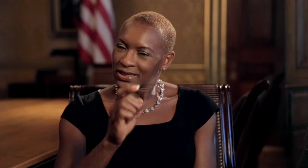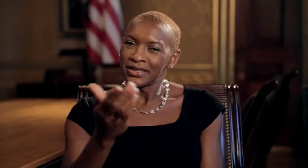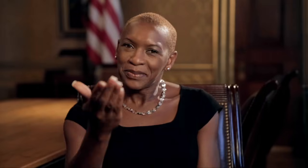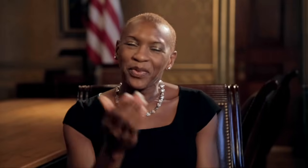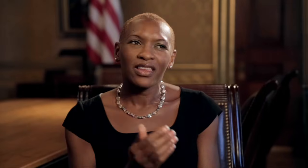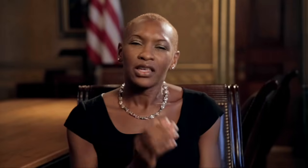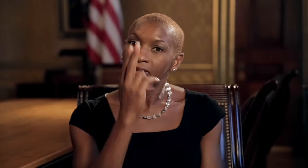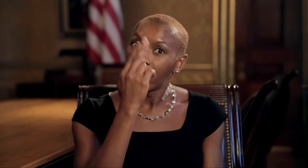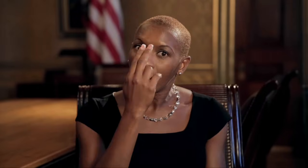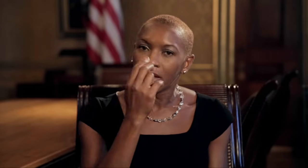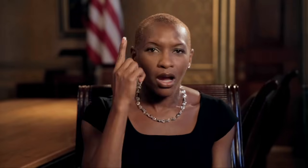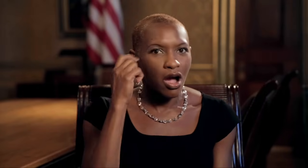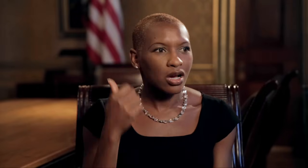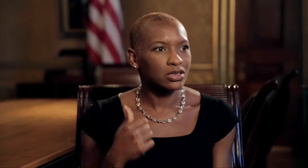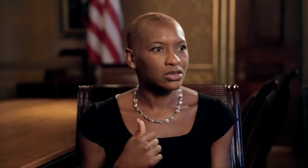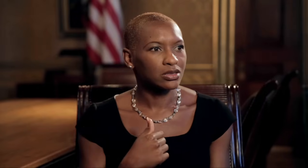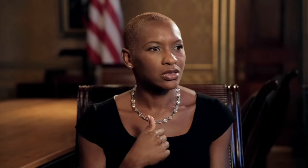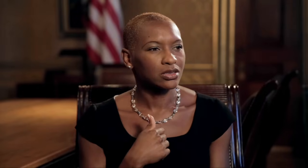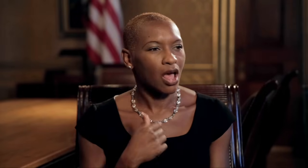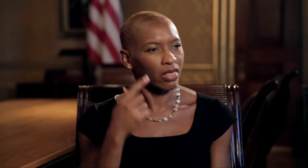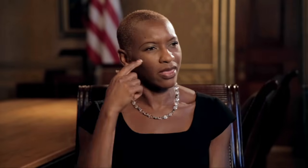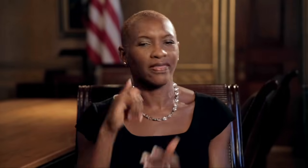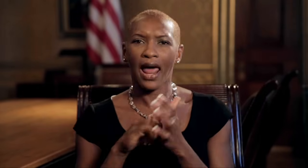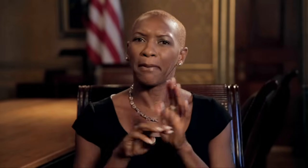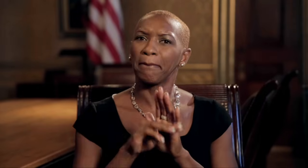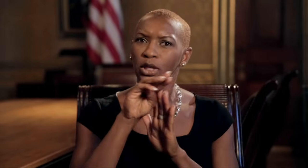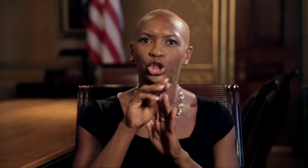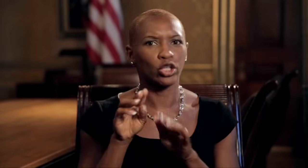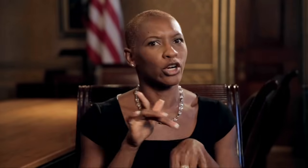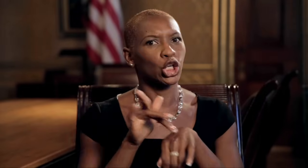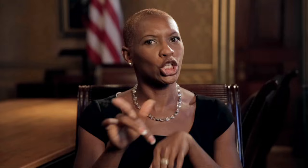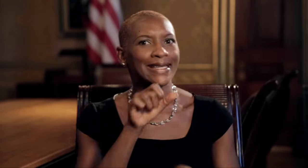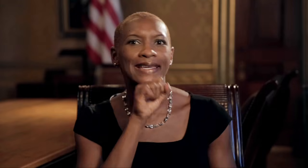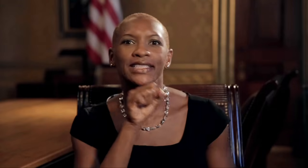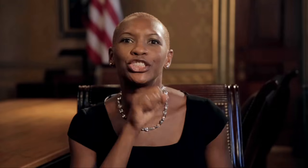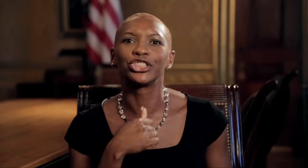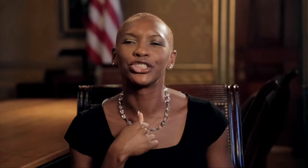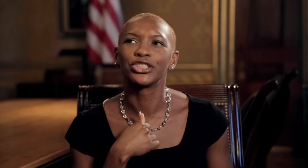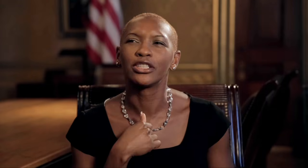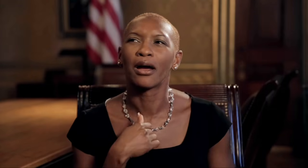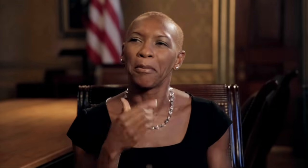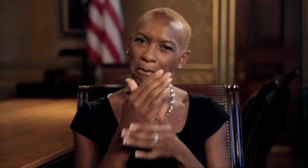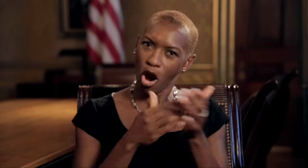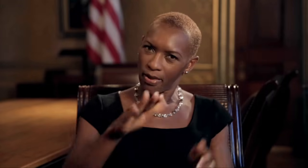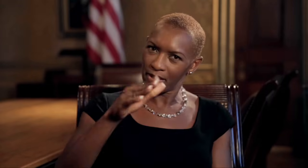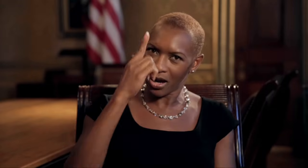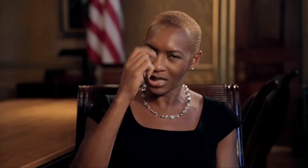That's a good question. It's funny because I think that I matured at an early age,